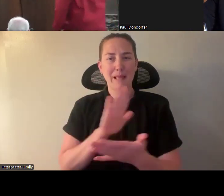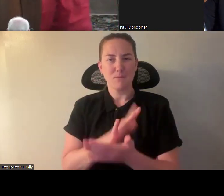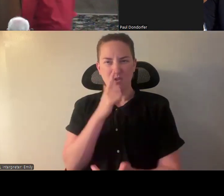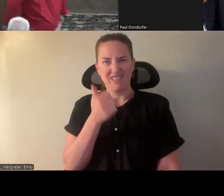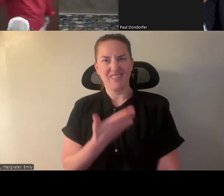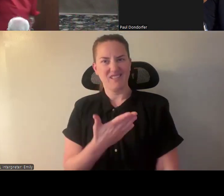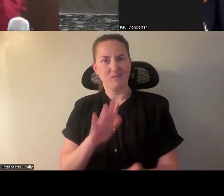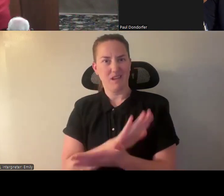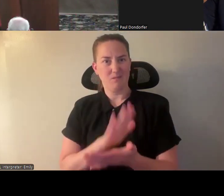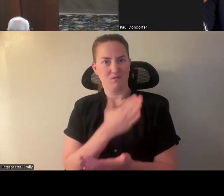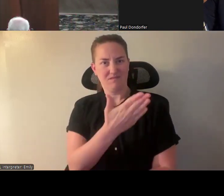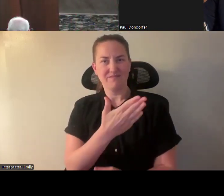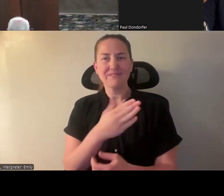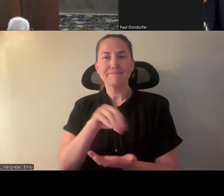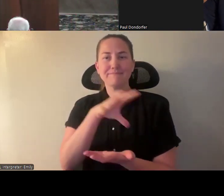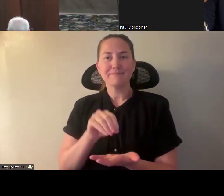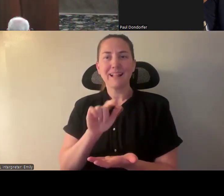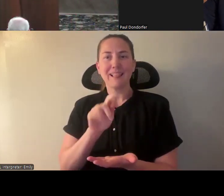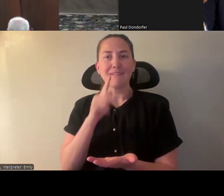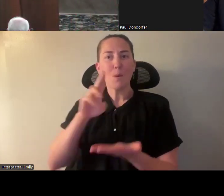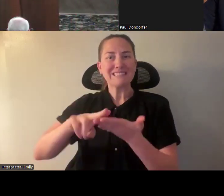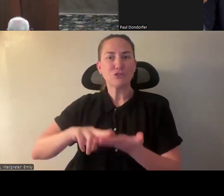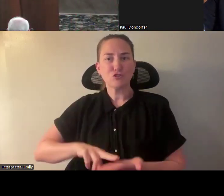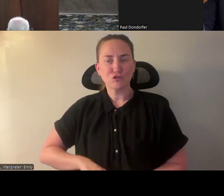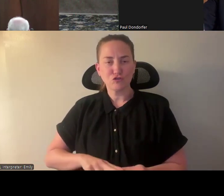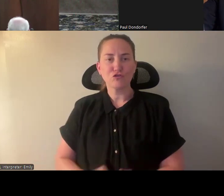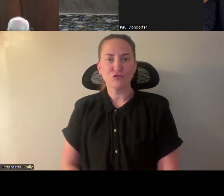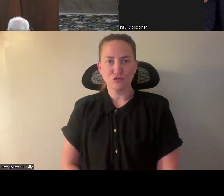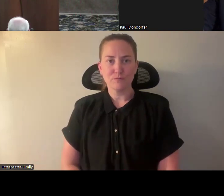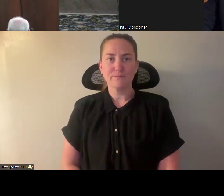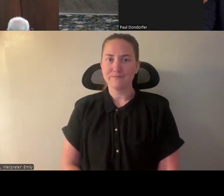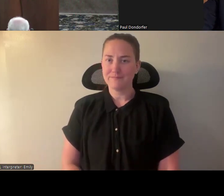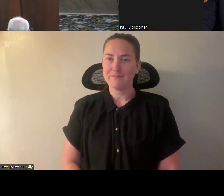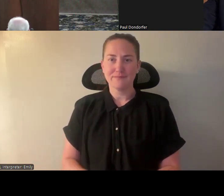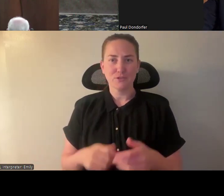It's basically a link to a petition um to reactivate our bus stop at the